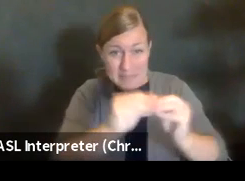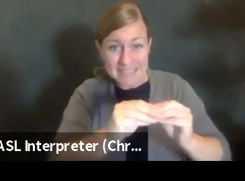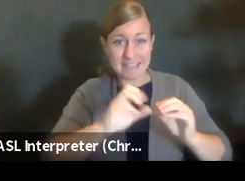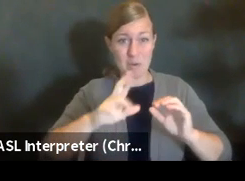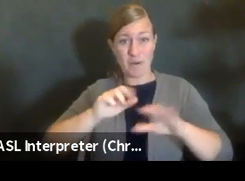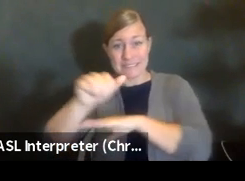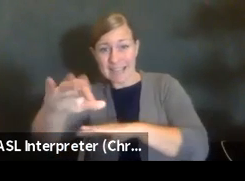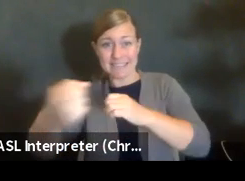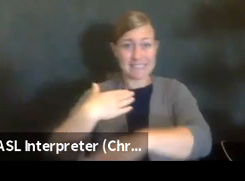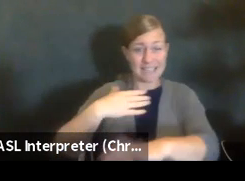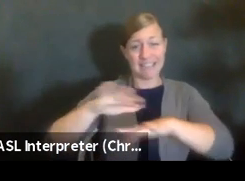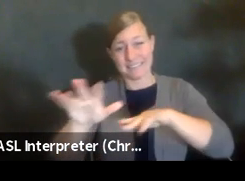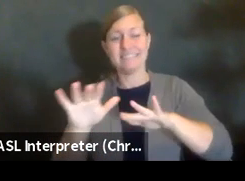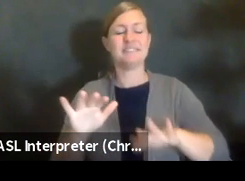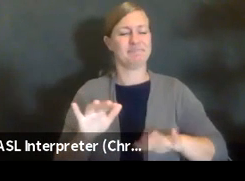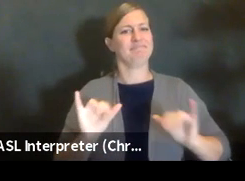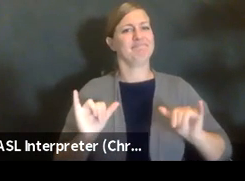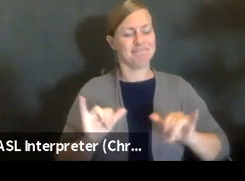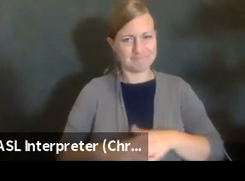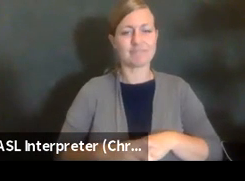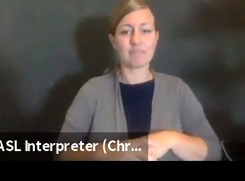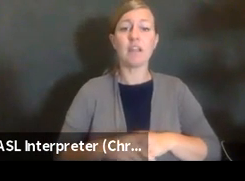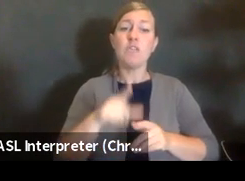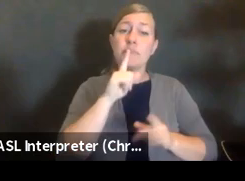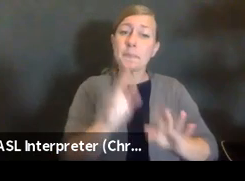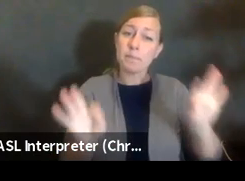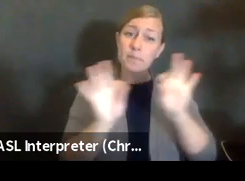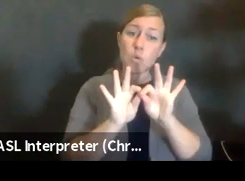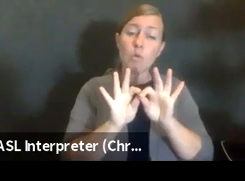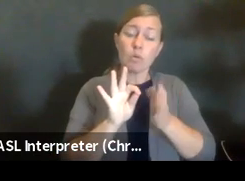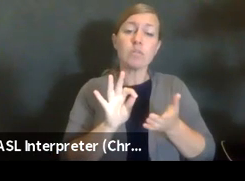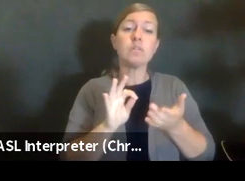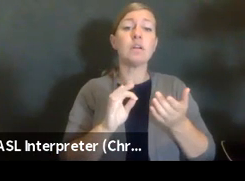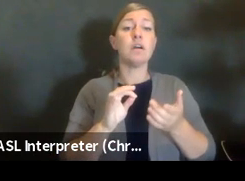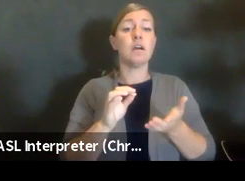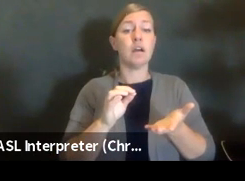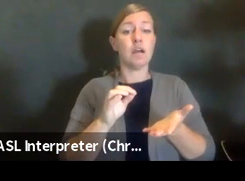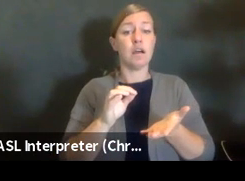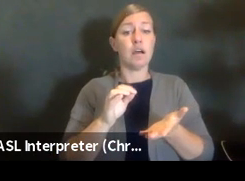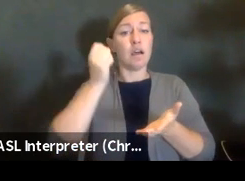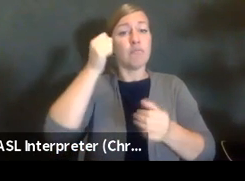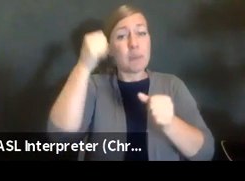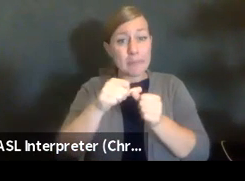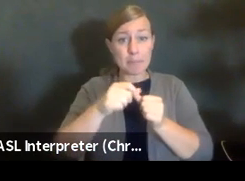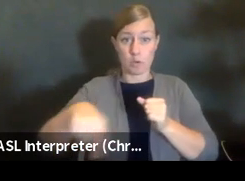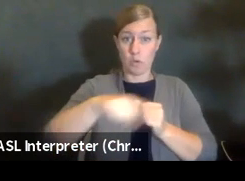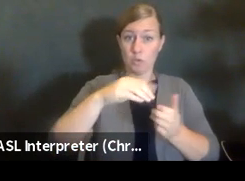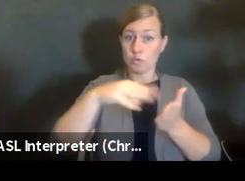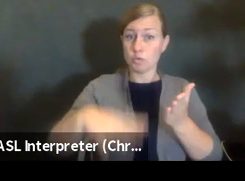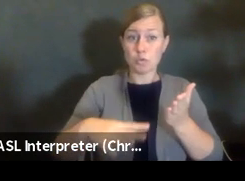Katherine Livick - ESD 112: But you need to make sure that because students will be coming back to these assignments on their own time and in their own way